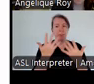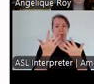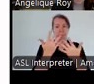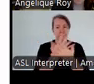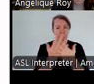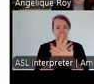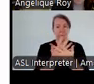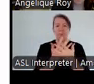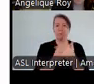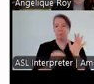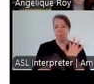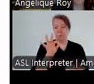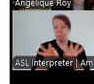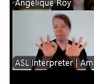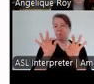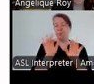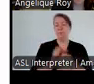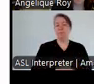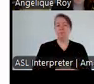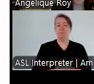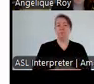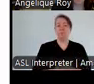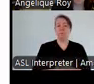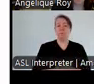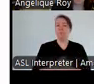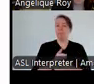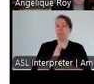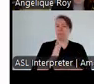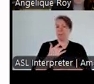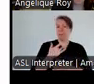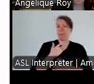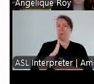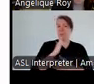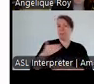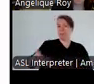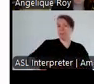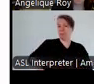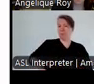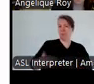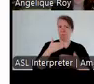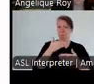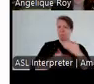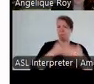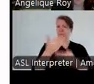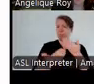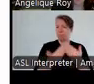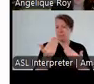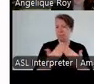be quite intuitive for many users and improves overall usability. these sorts of